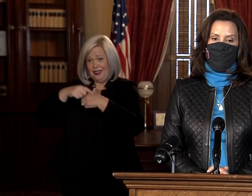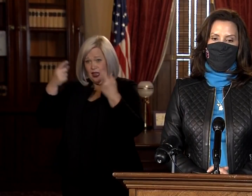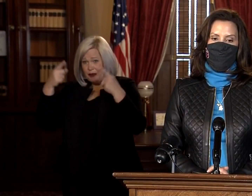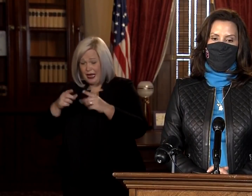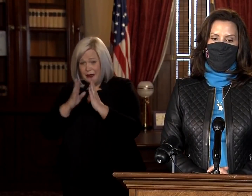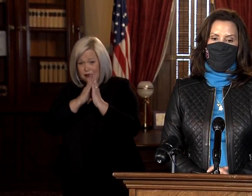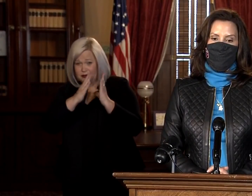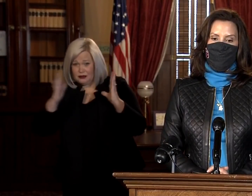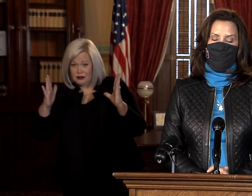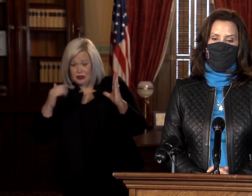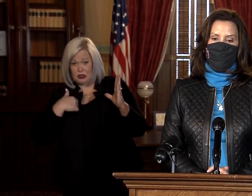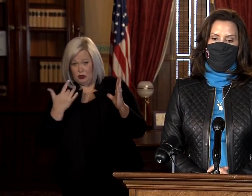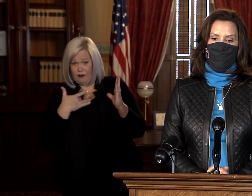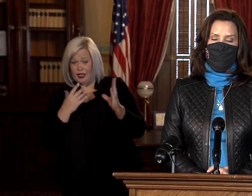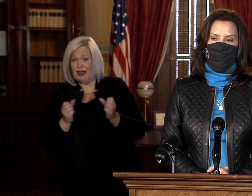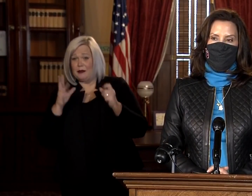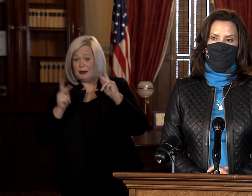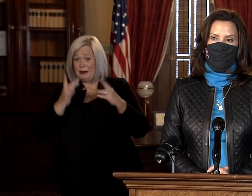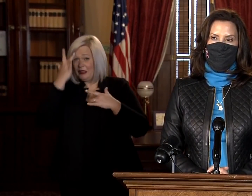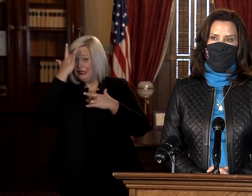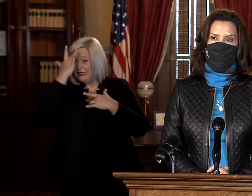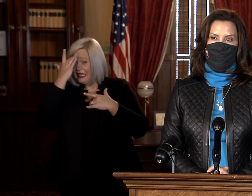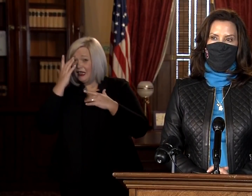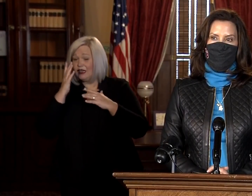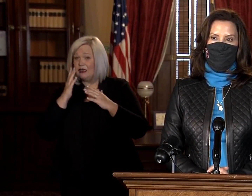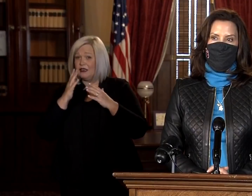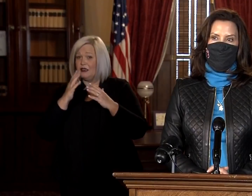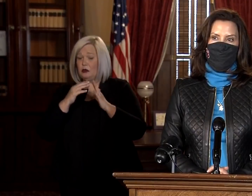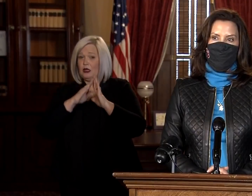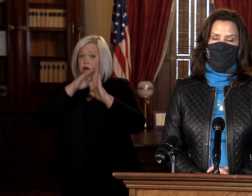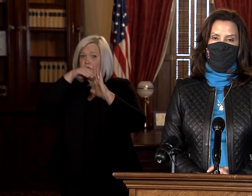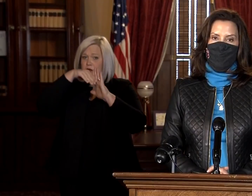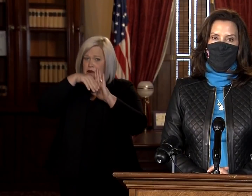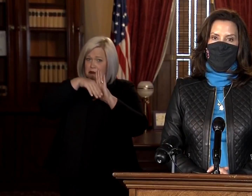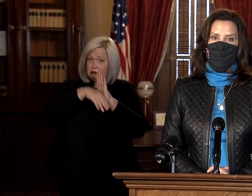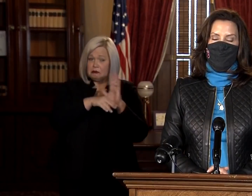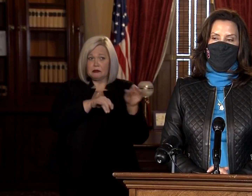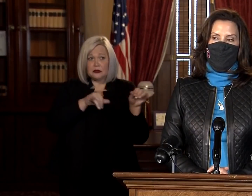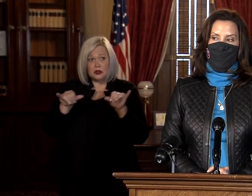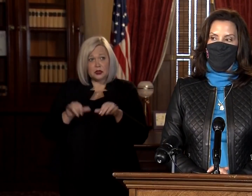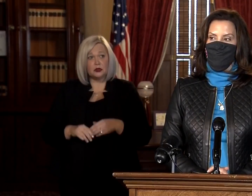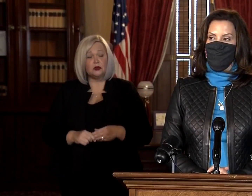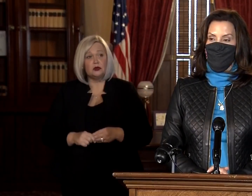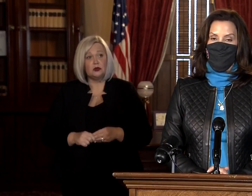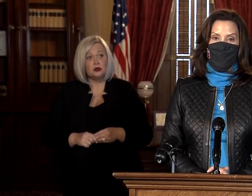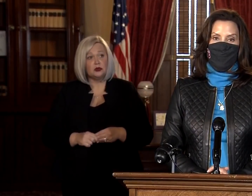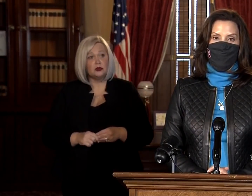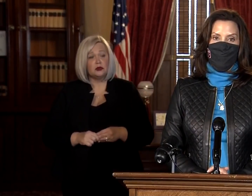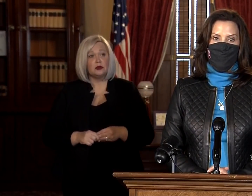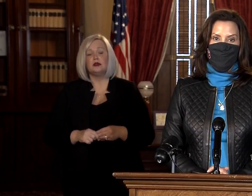70% to 80% of the population of Michigan being inoculated and in Michigan being inoculated and in that period moving up to that that period moving up to that number do you expect the case